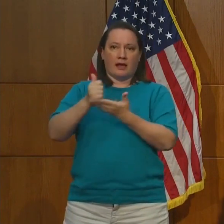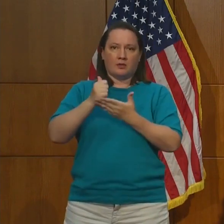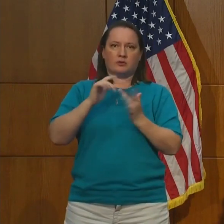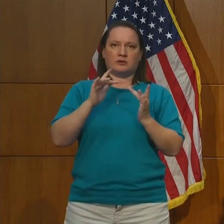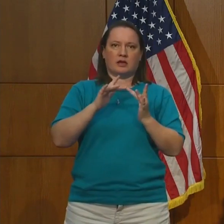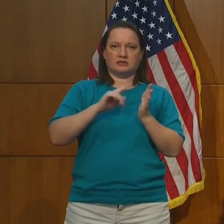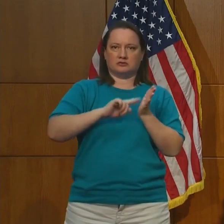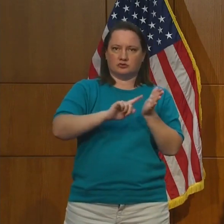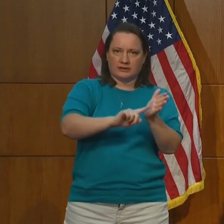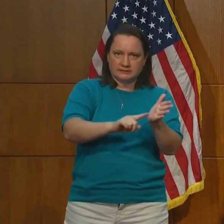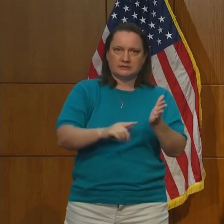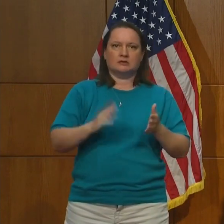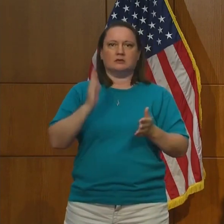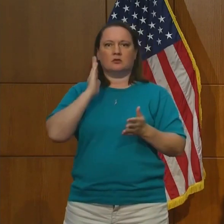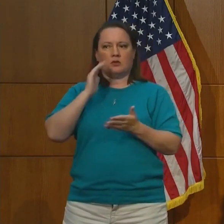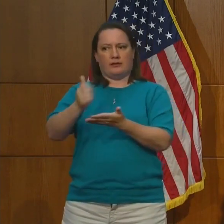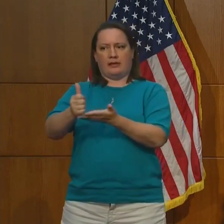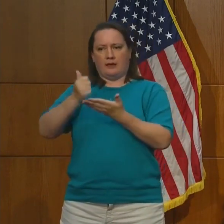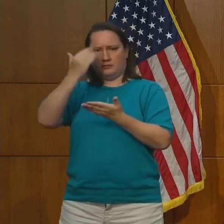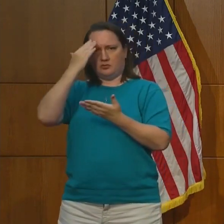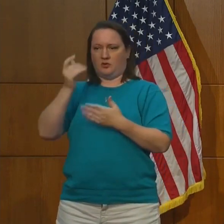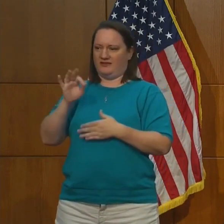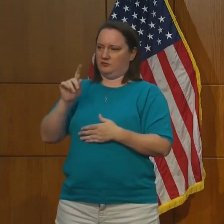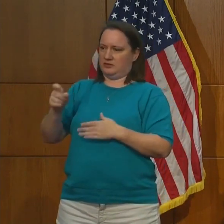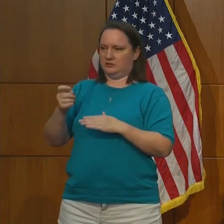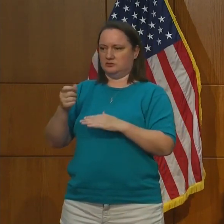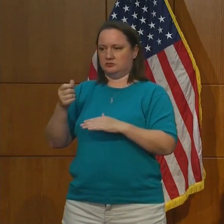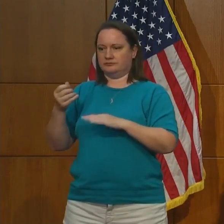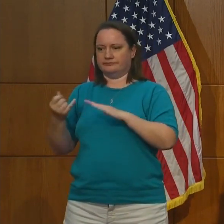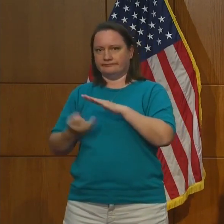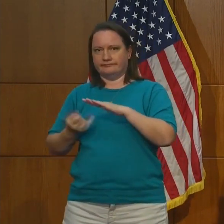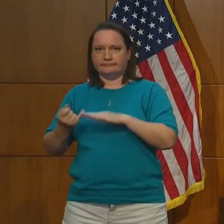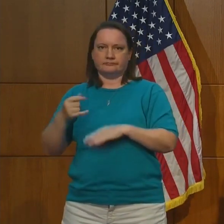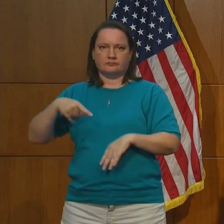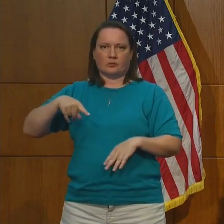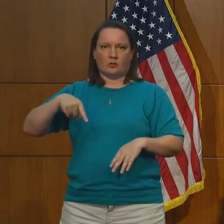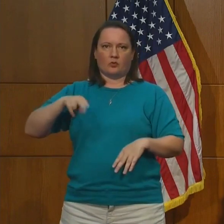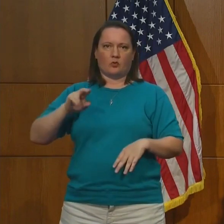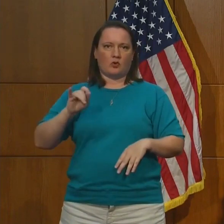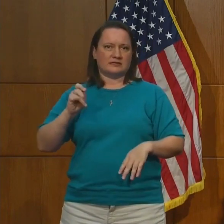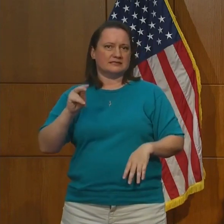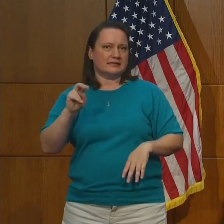WILL REALLY HELP US OUT TO OUR CONTROL WIRE ALSO TO DO THE